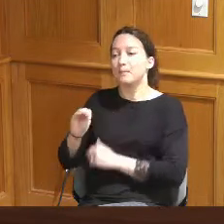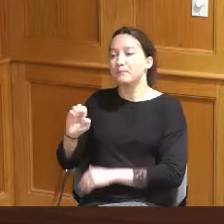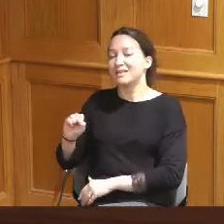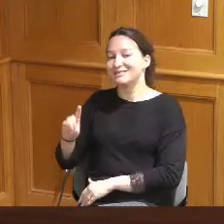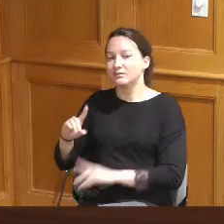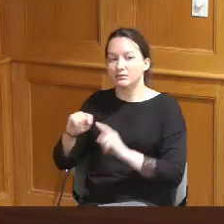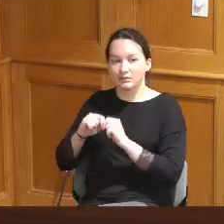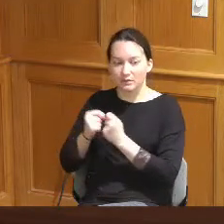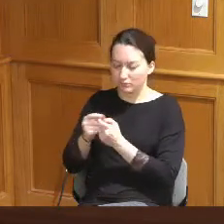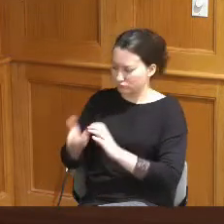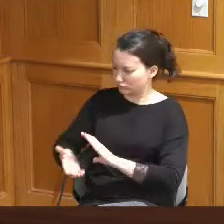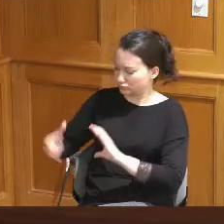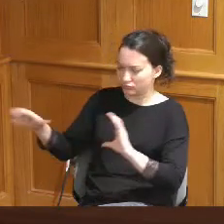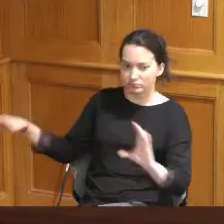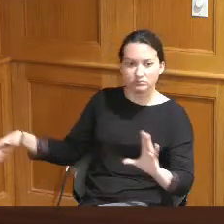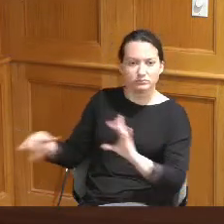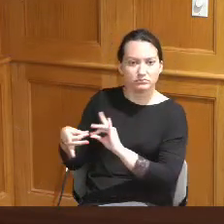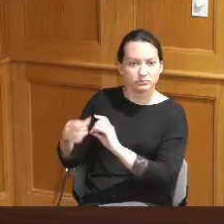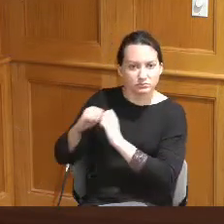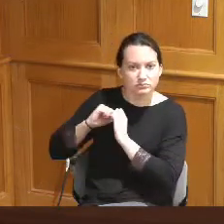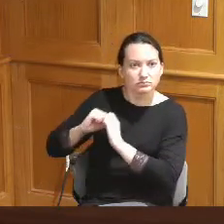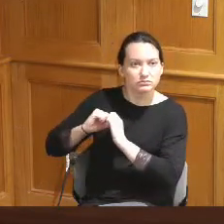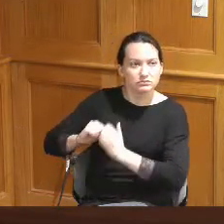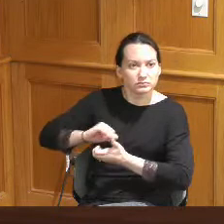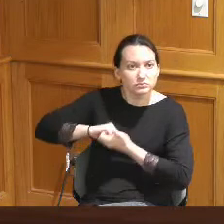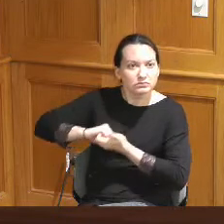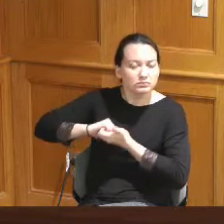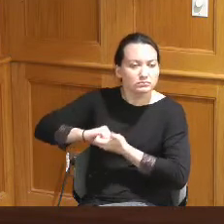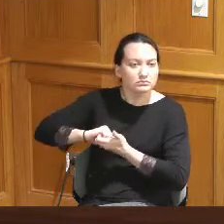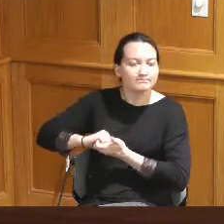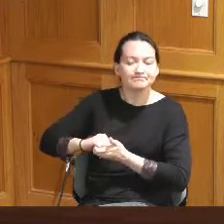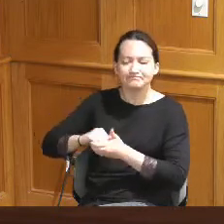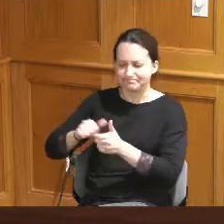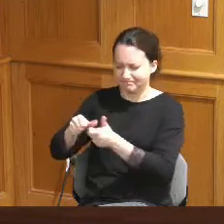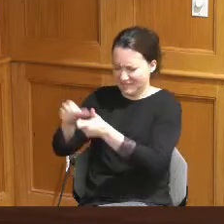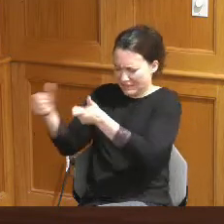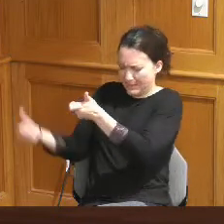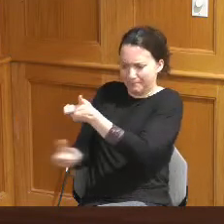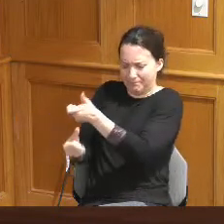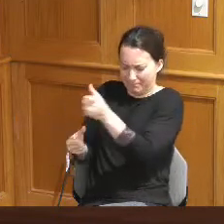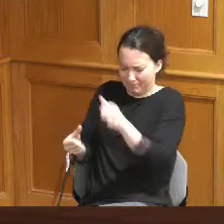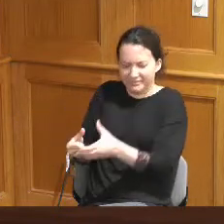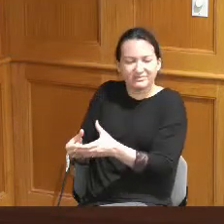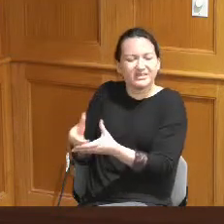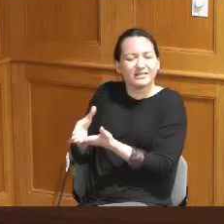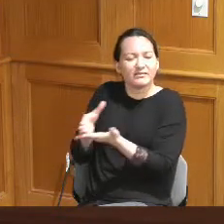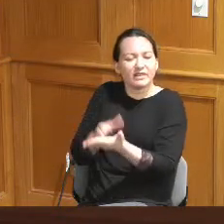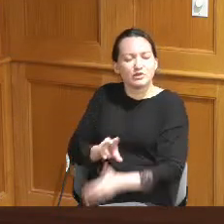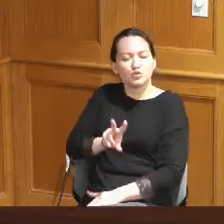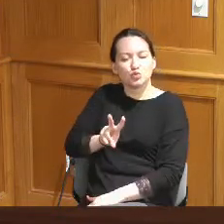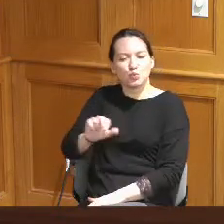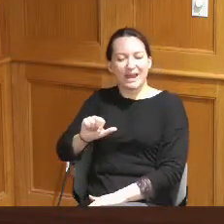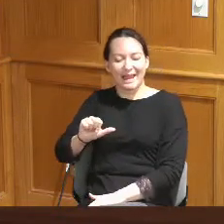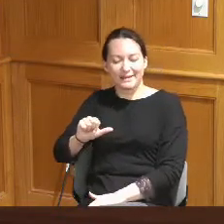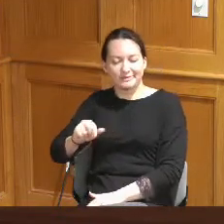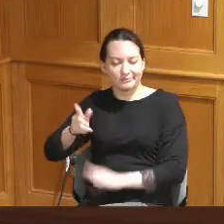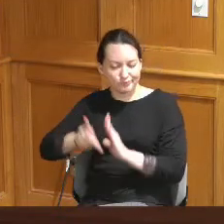have worked together to put together a subset of phase 2A projects that would be submitted and that